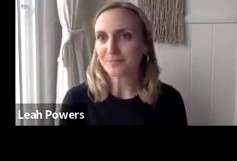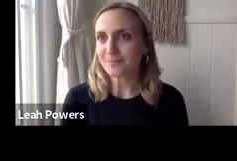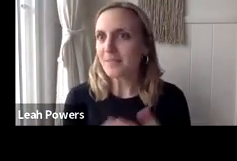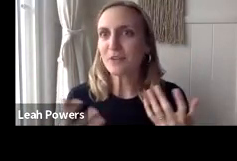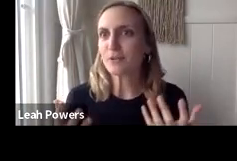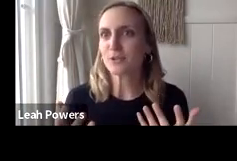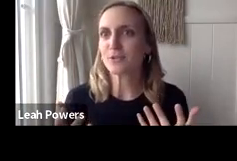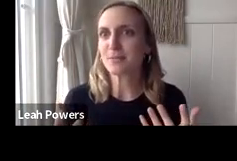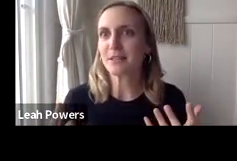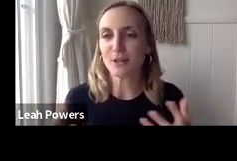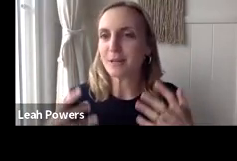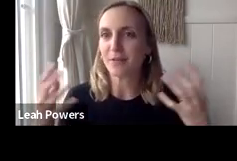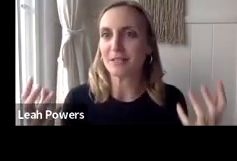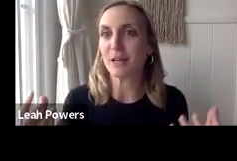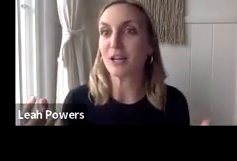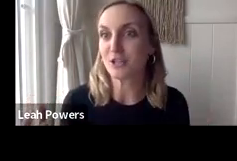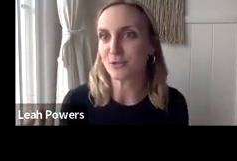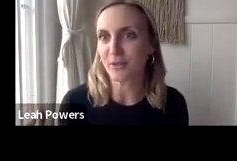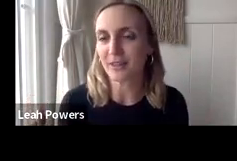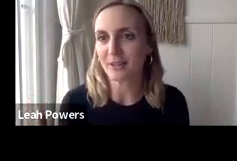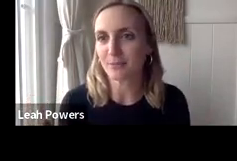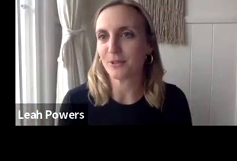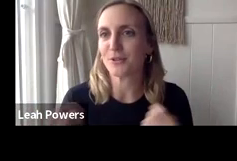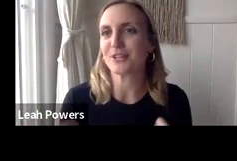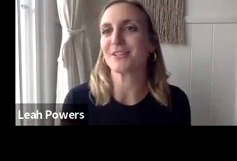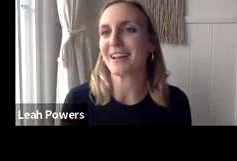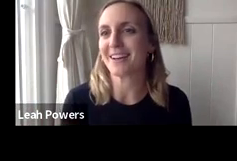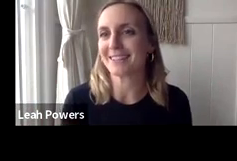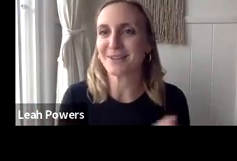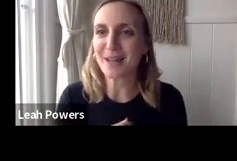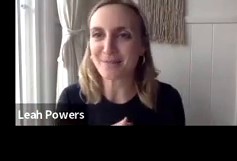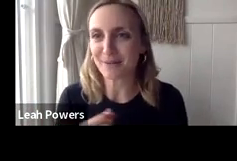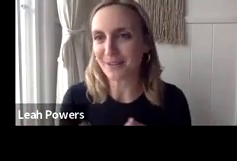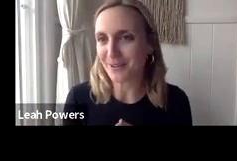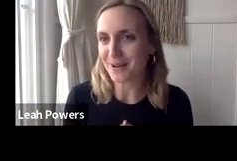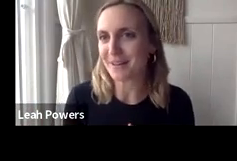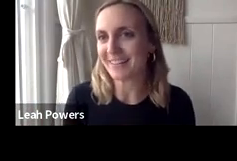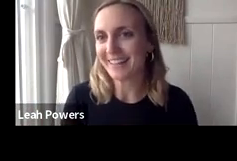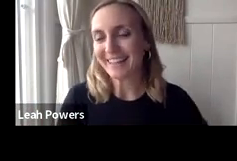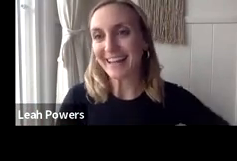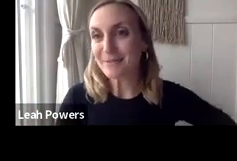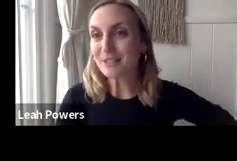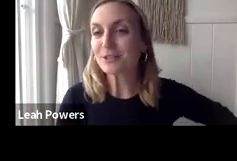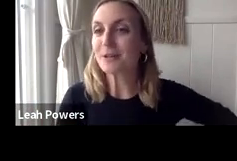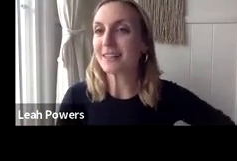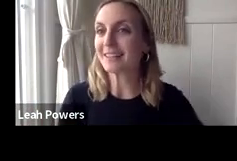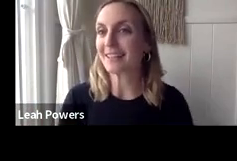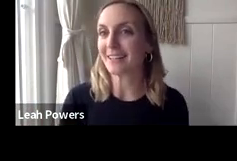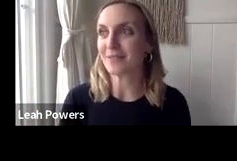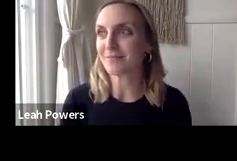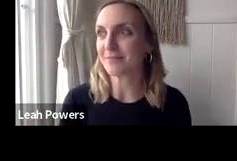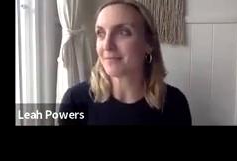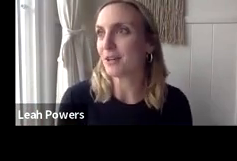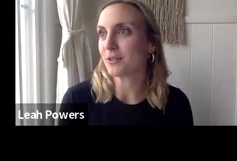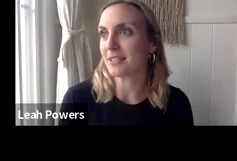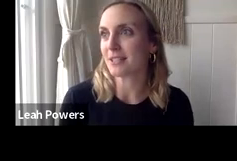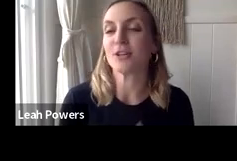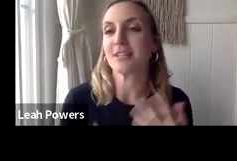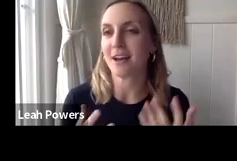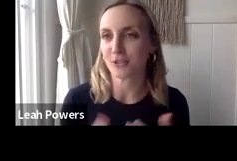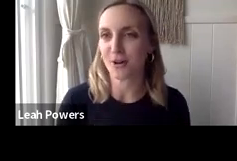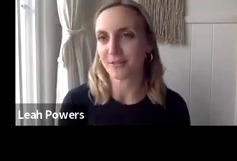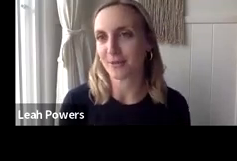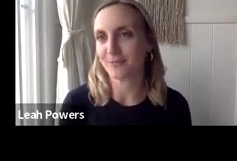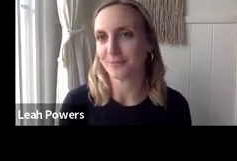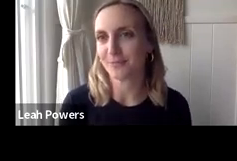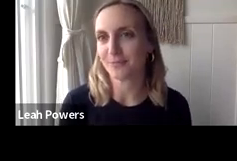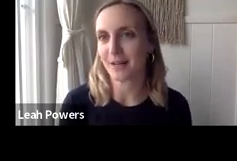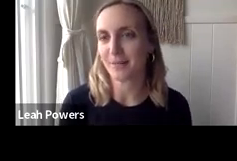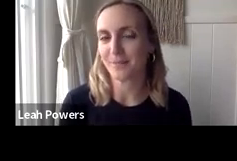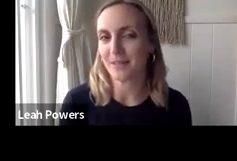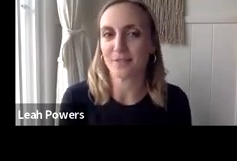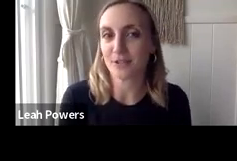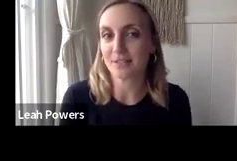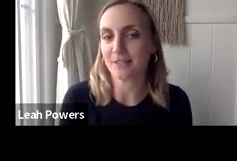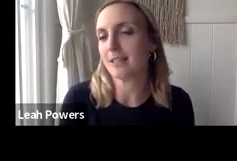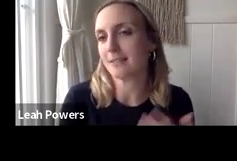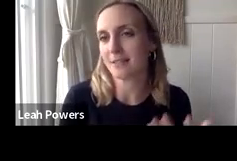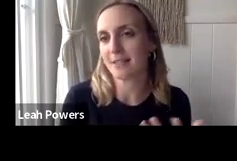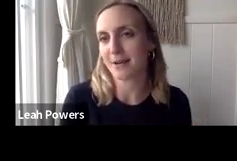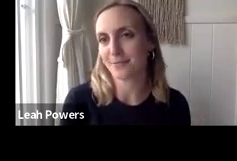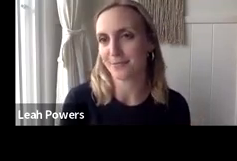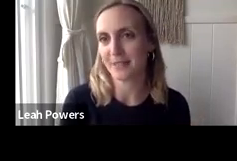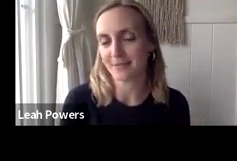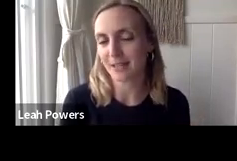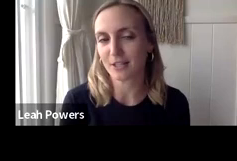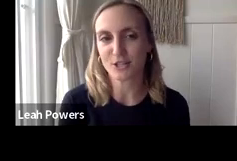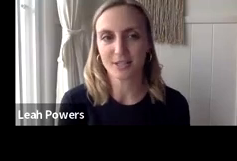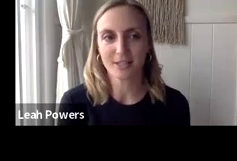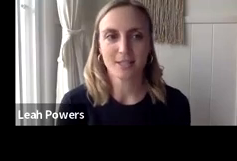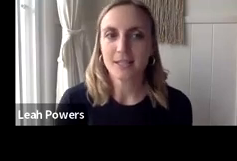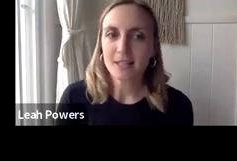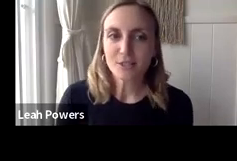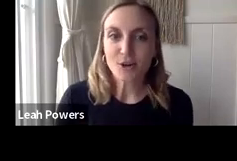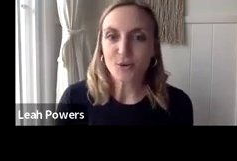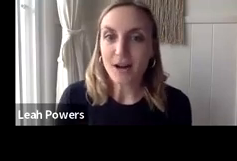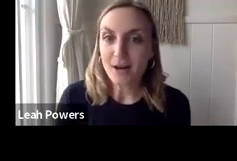Leah: for students to be learning about these bigger issues when they can, you know, they're just learning how to say their name and where they're from. And that can be true. But I think that, you know, it doesn't hurt to also have some in the first... in English.